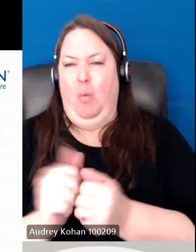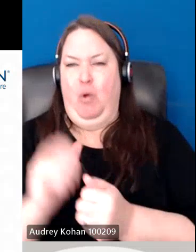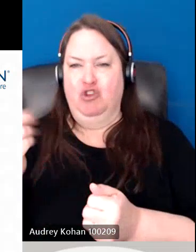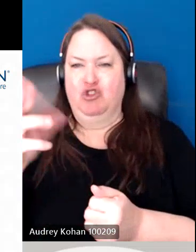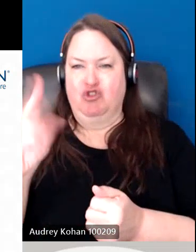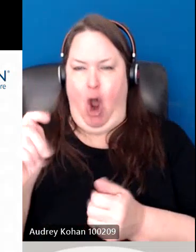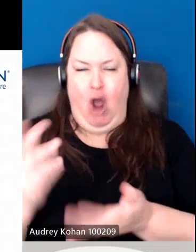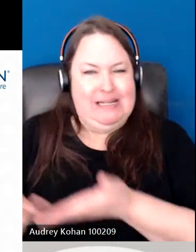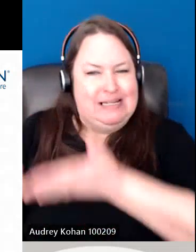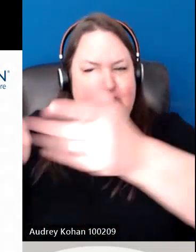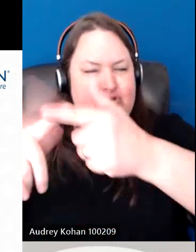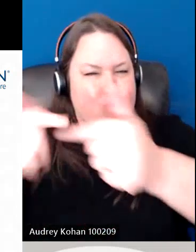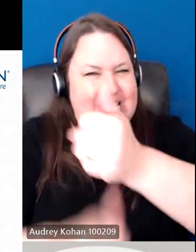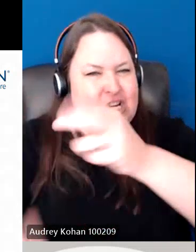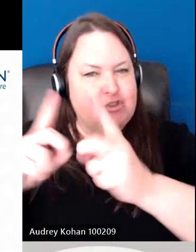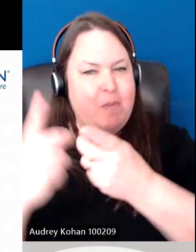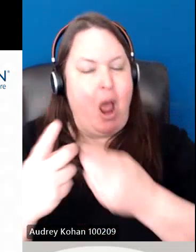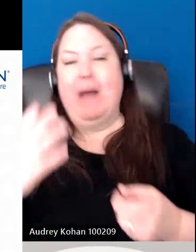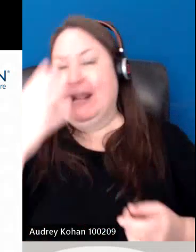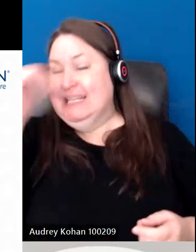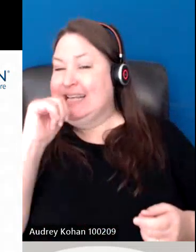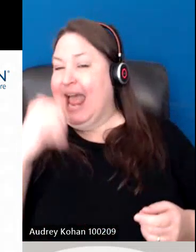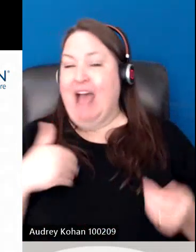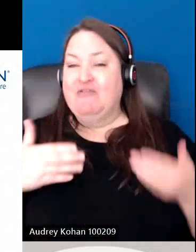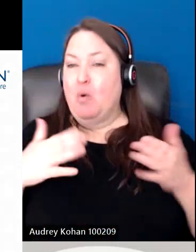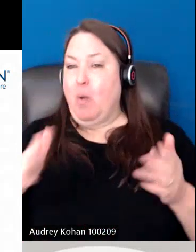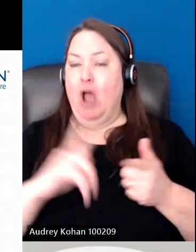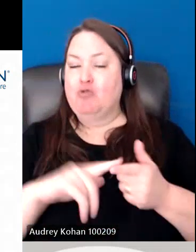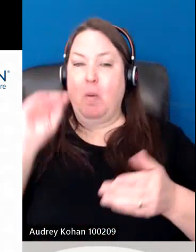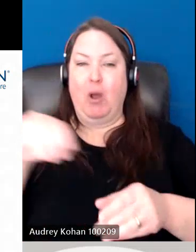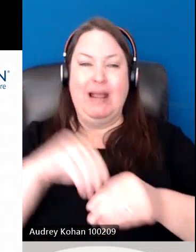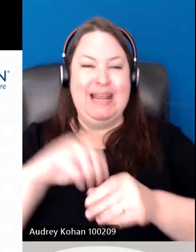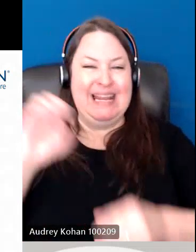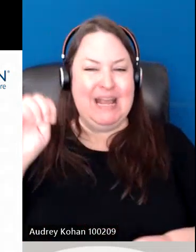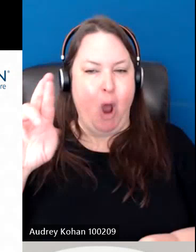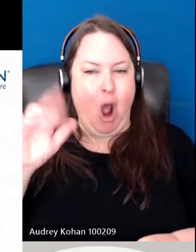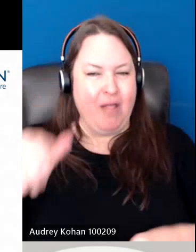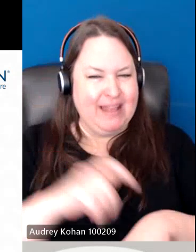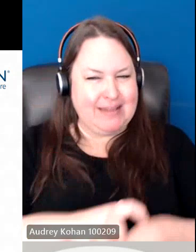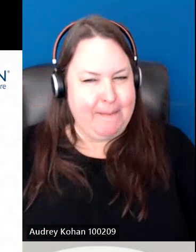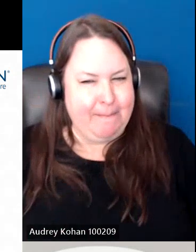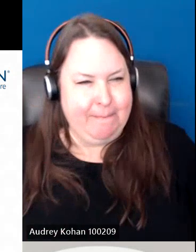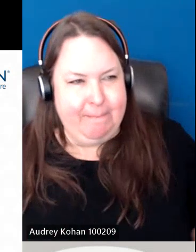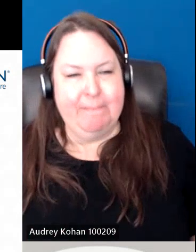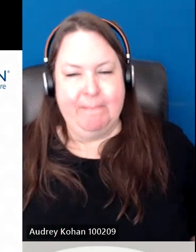this is how we did it because we didn't have a way of putting it in the EMR at that time next